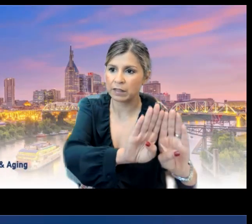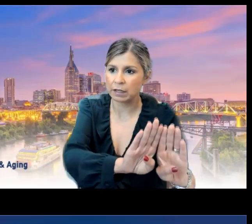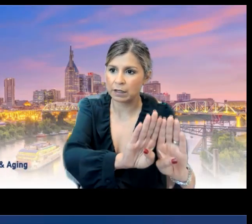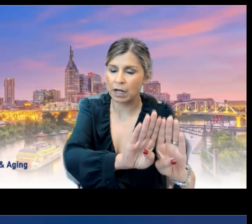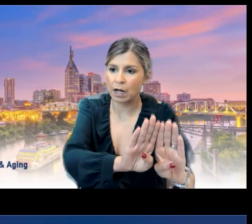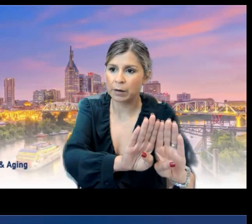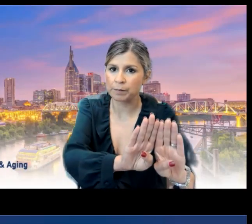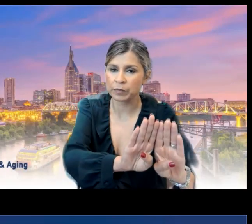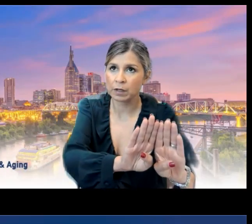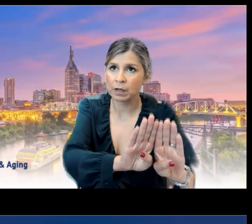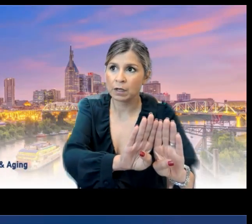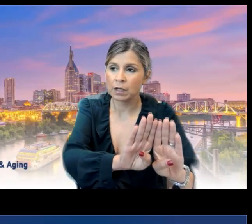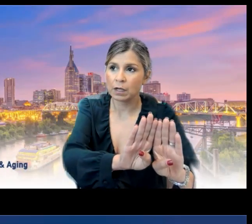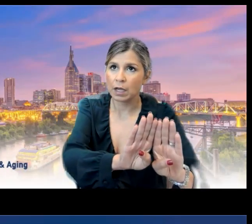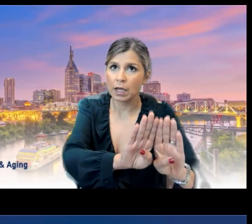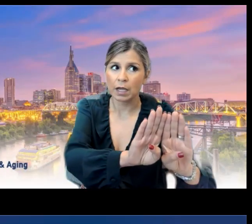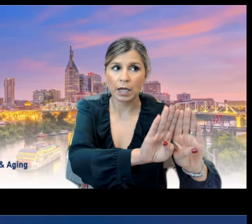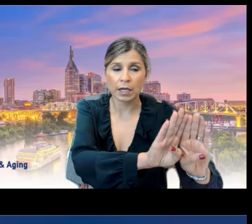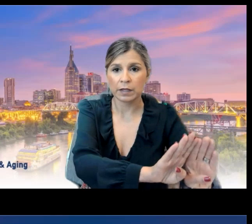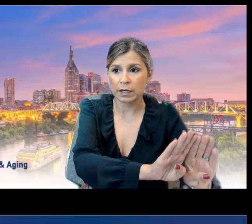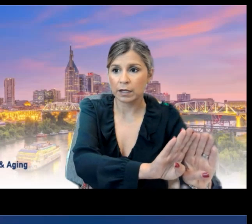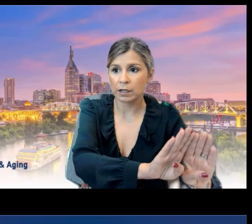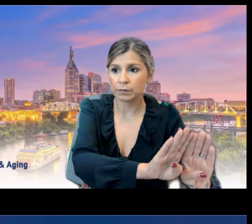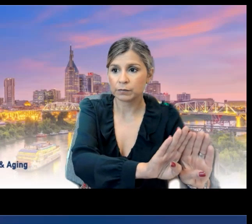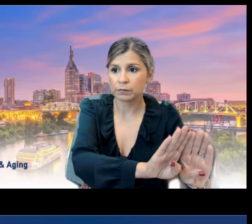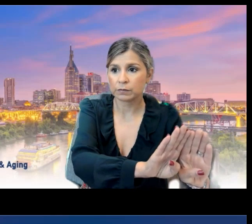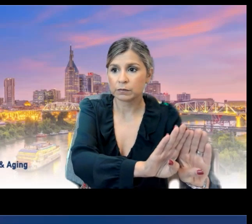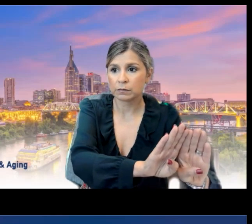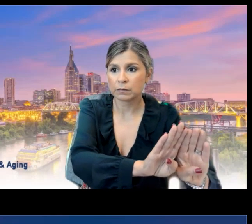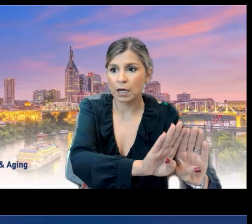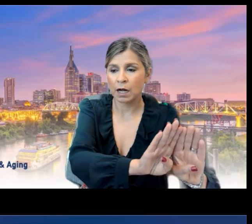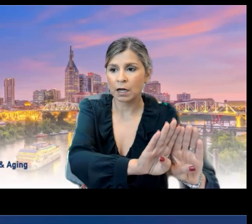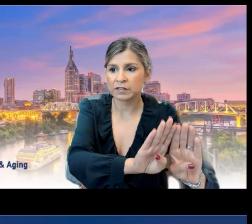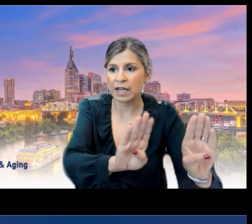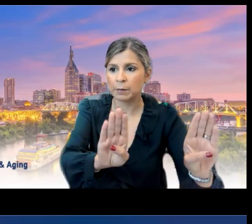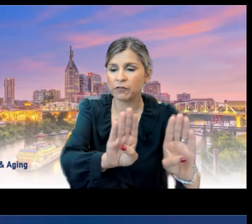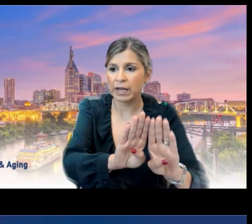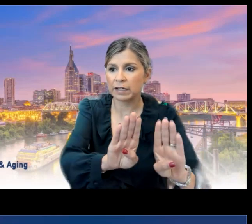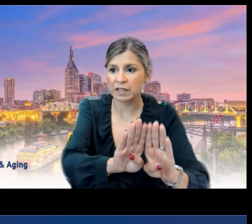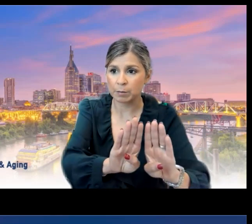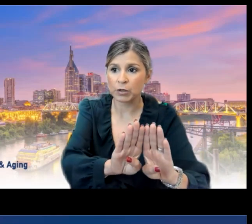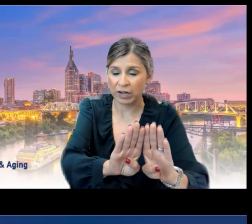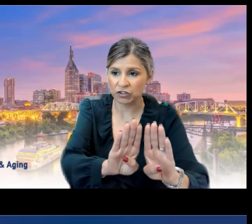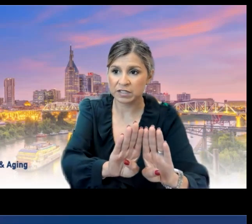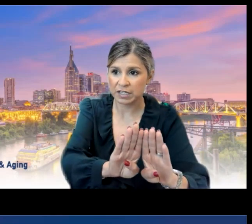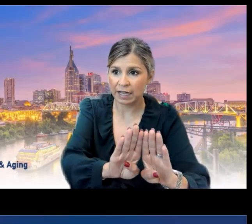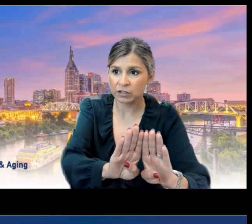because usually this comes up in the, in the same vein as immigration status is,